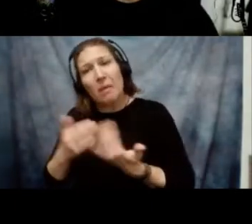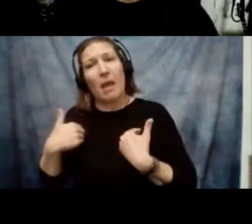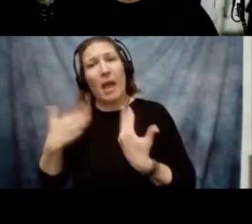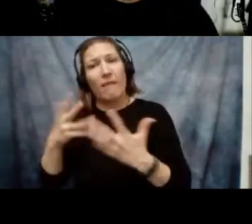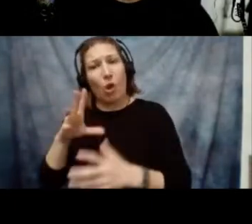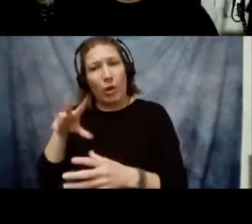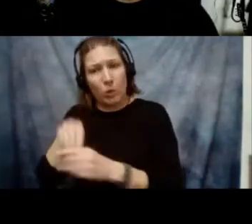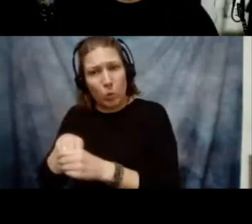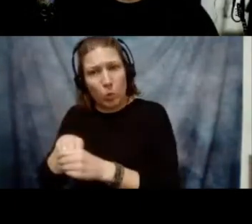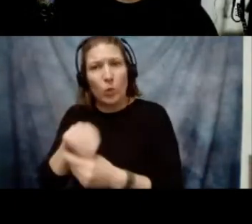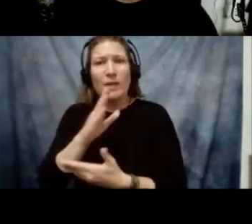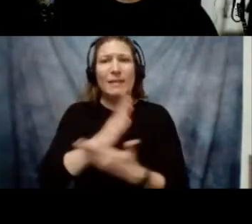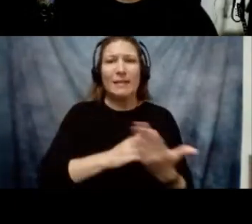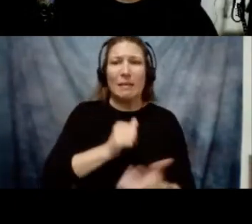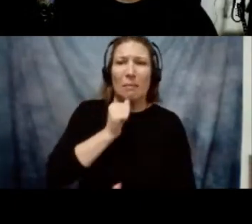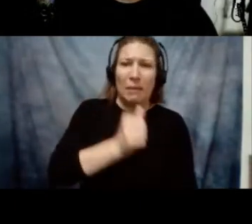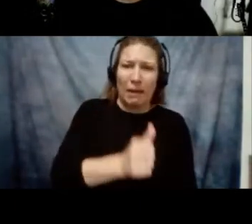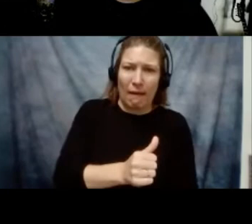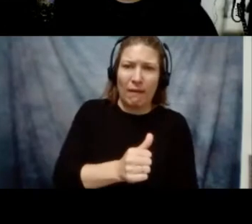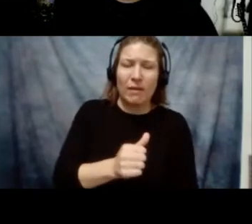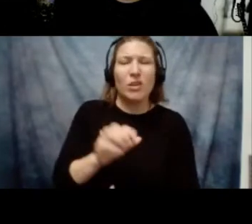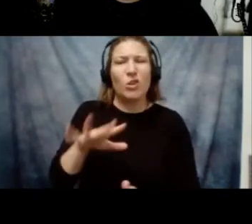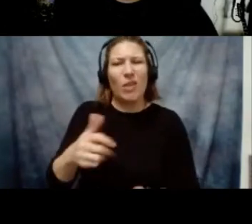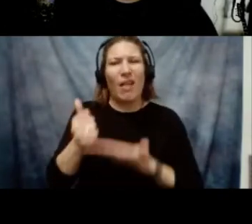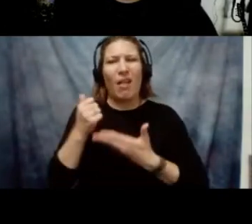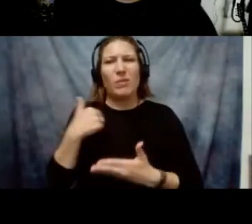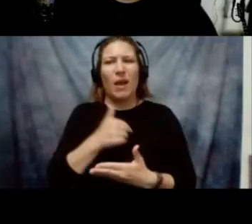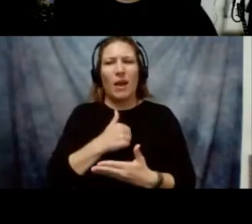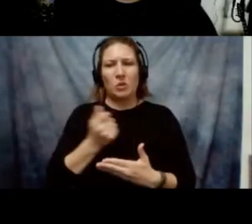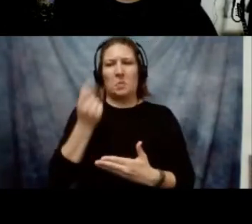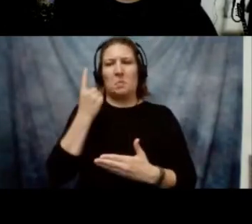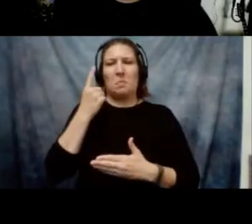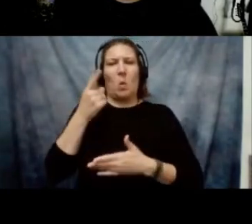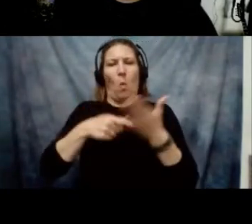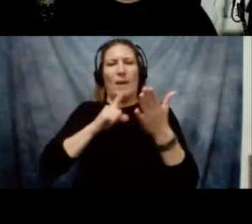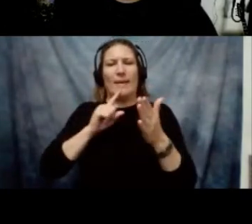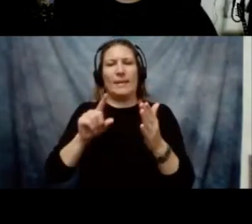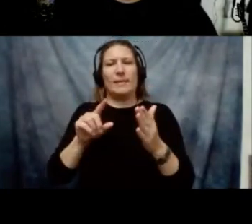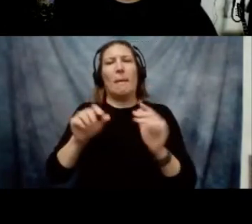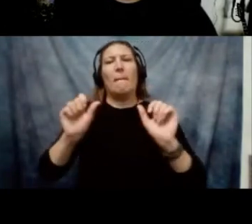think they're comprehensive enough and i think they can do a lot more nice and i would love